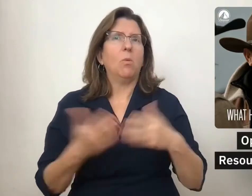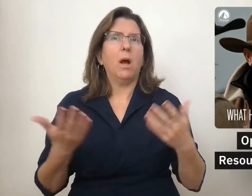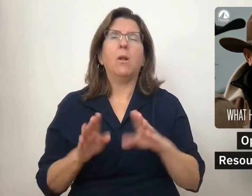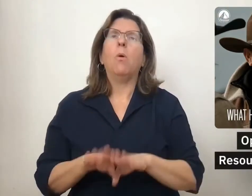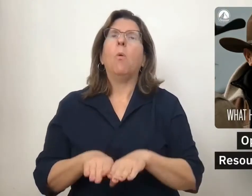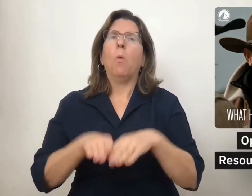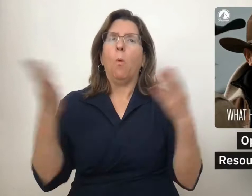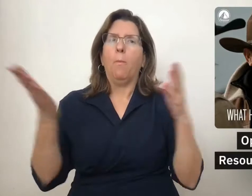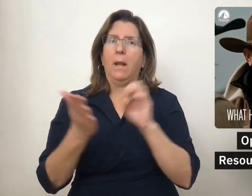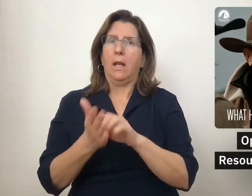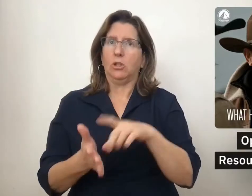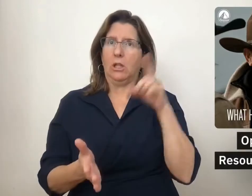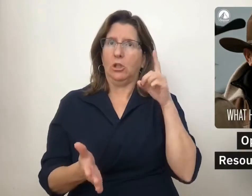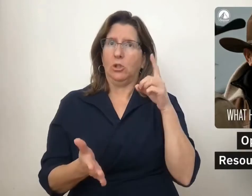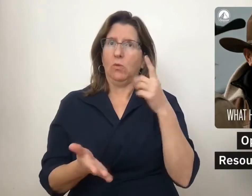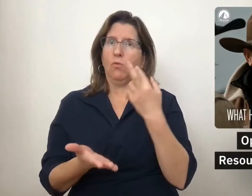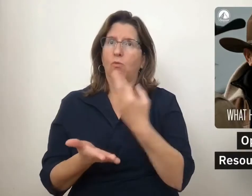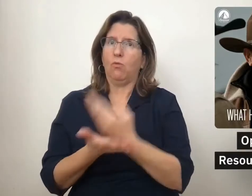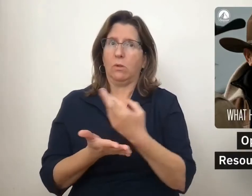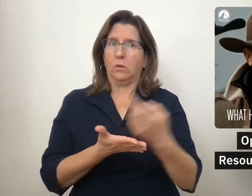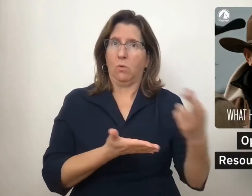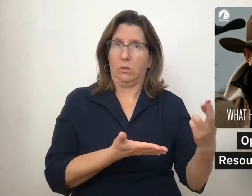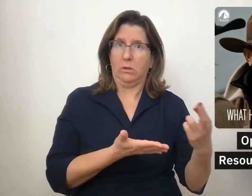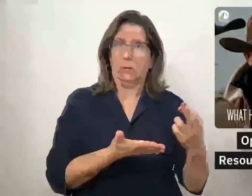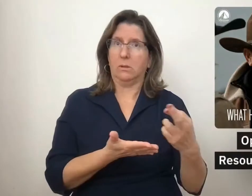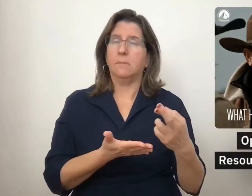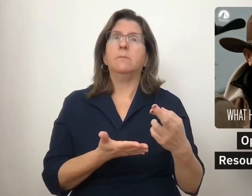open education resources,